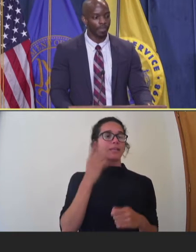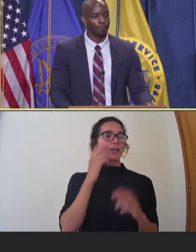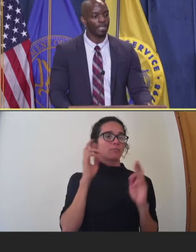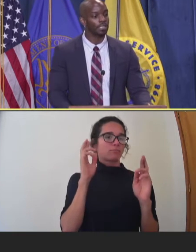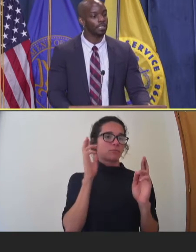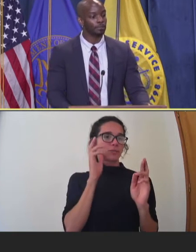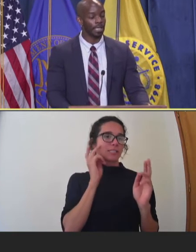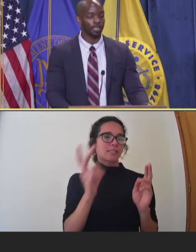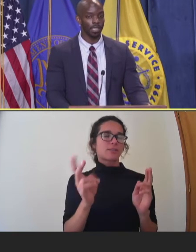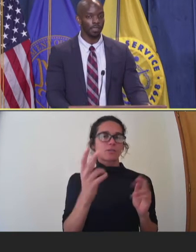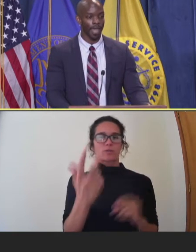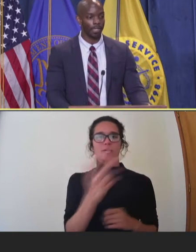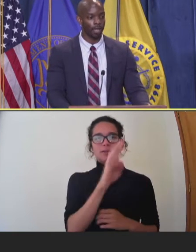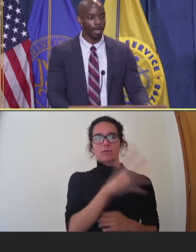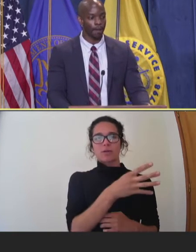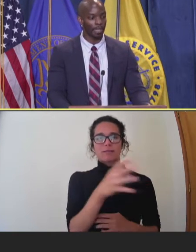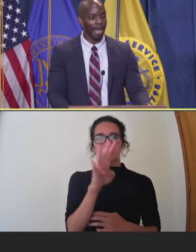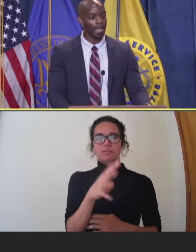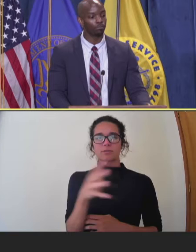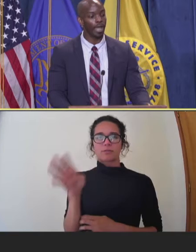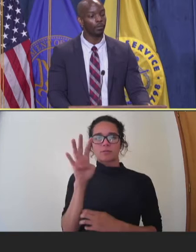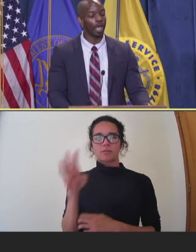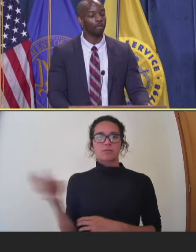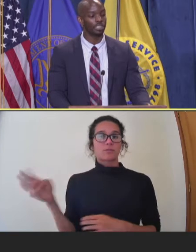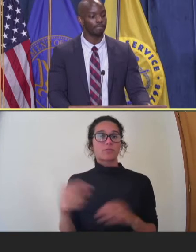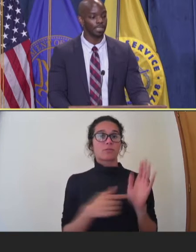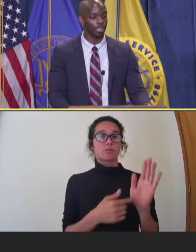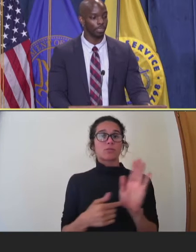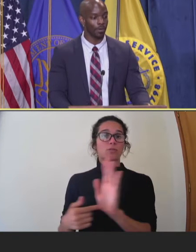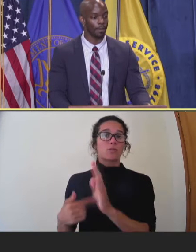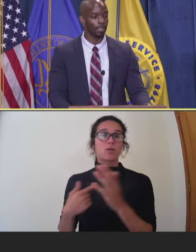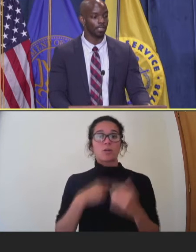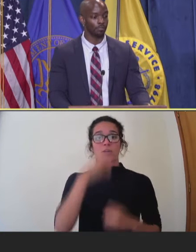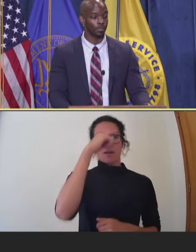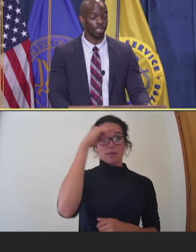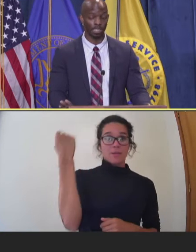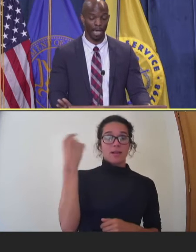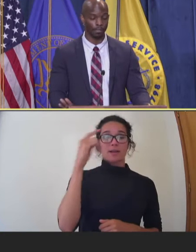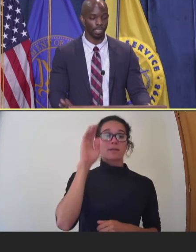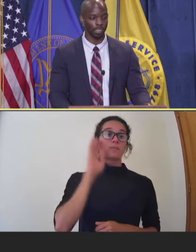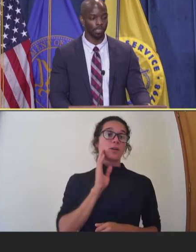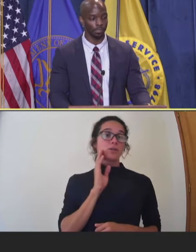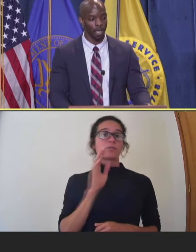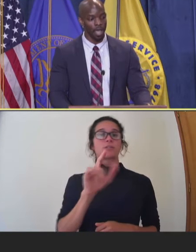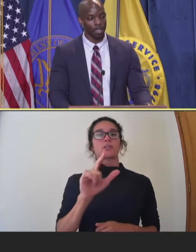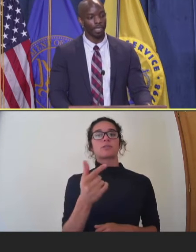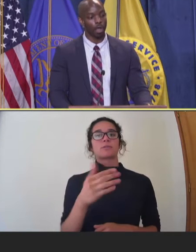are basically depicting that Black and Brown, LGBTQ+ communities, and populations, they are